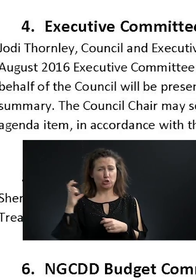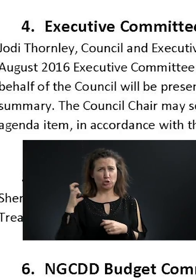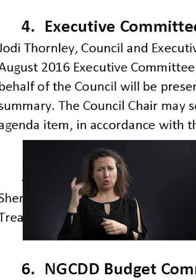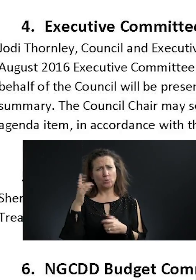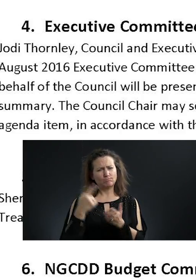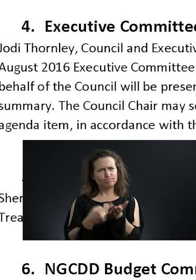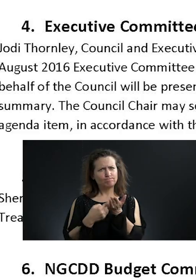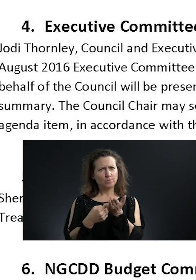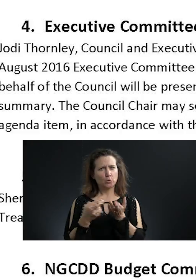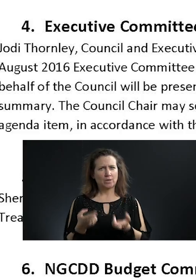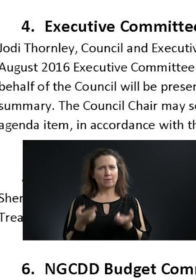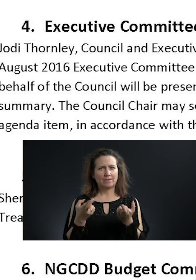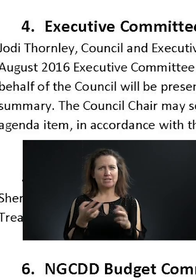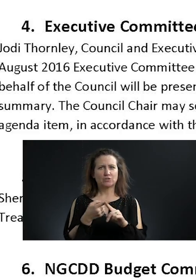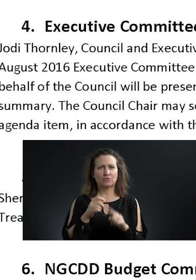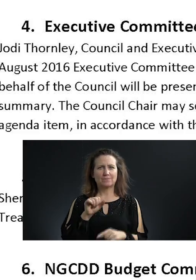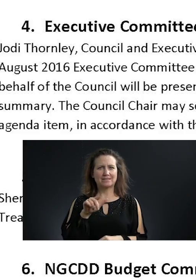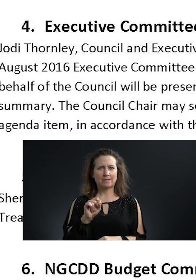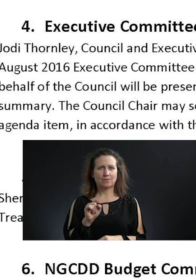Will discuss recommendations from the september?